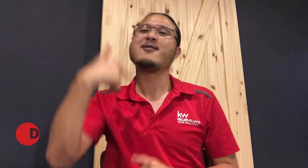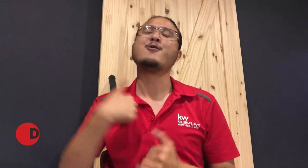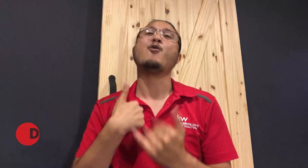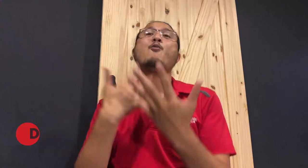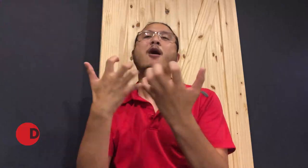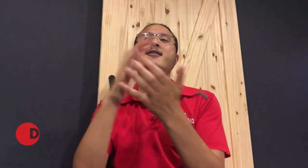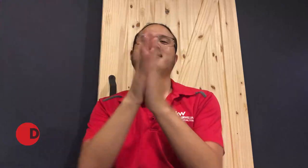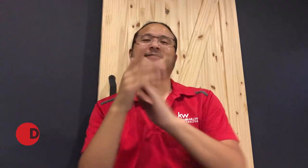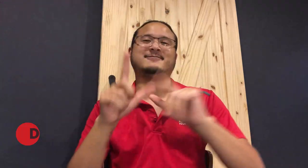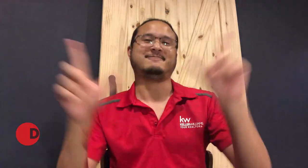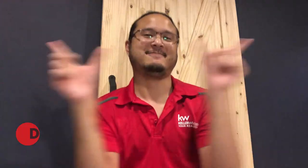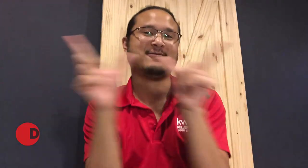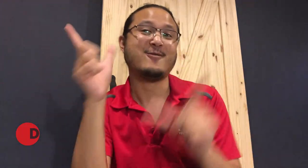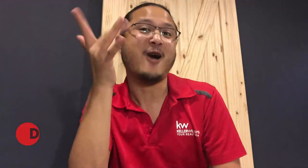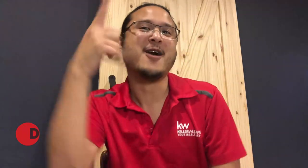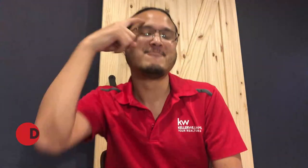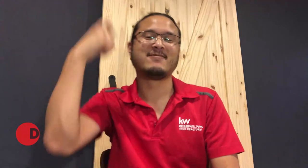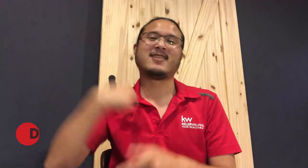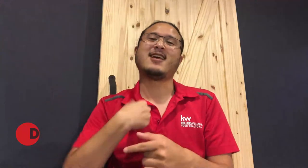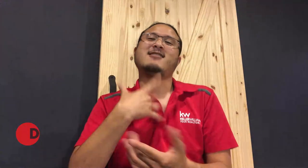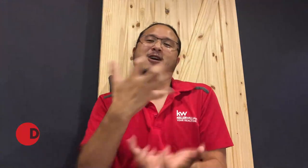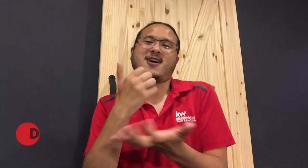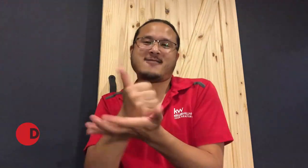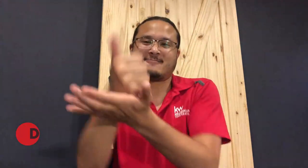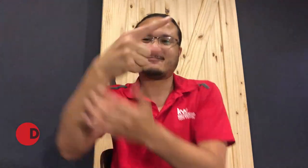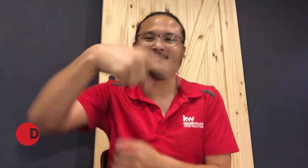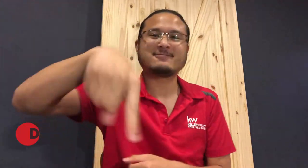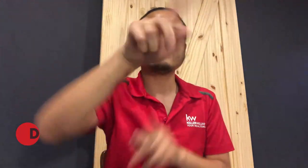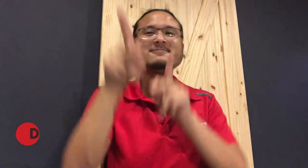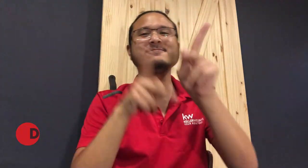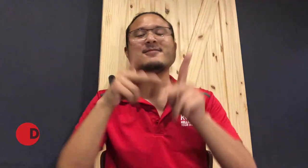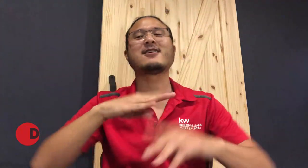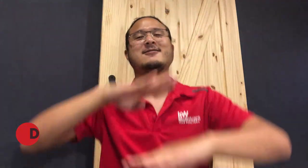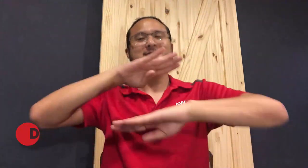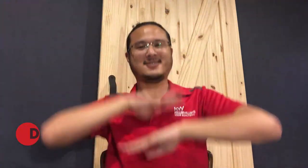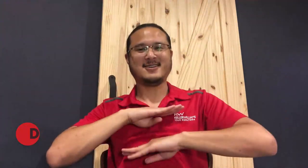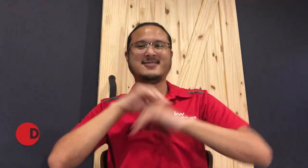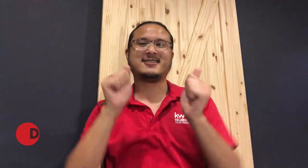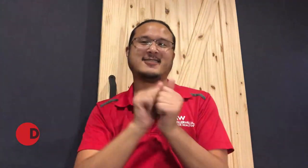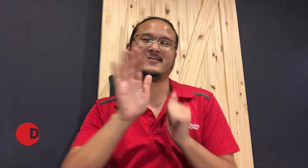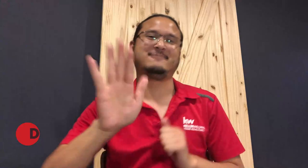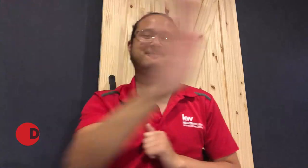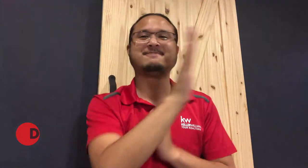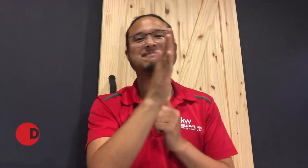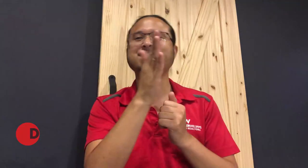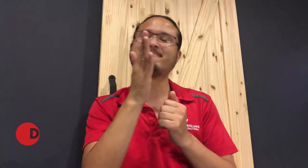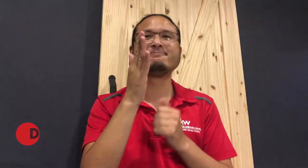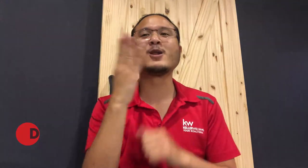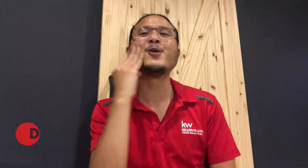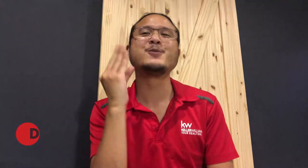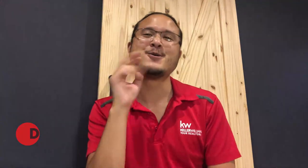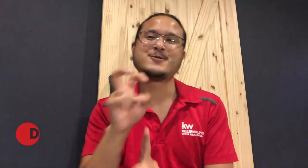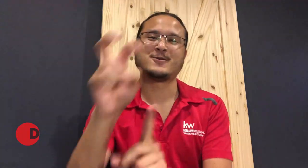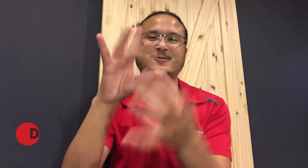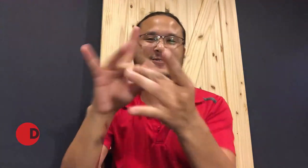and therefore I decided to become licensed so I could help them through the process and be satisfied with their journey...